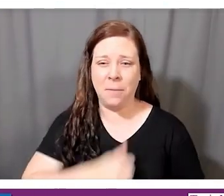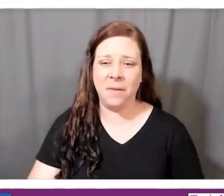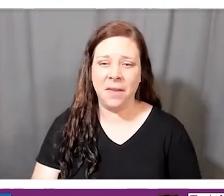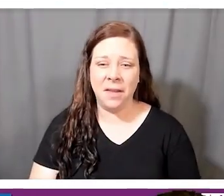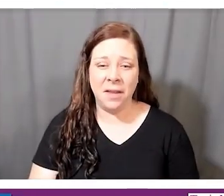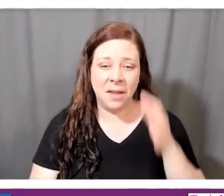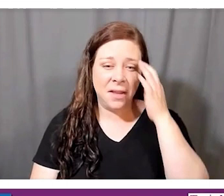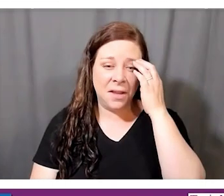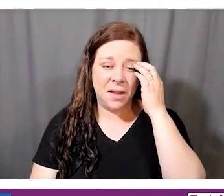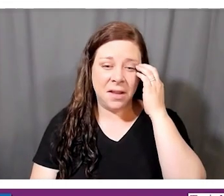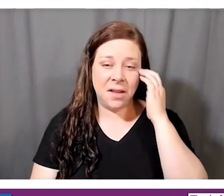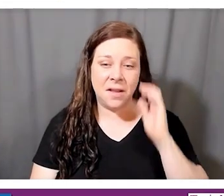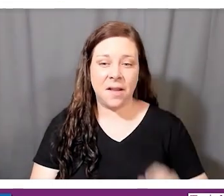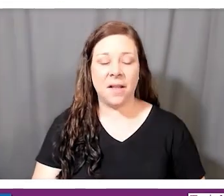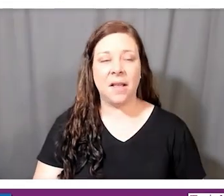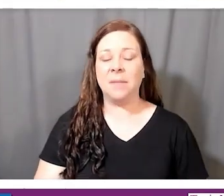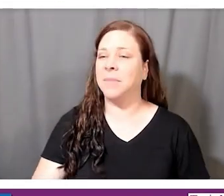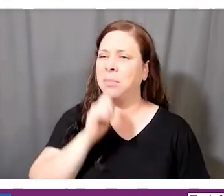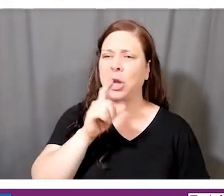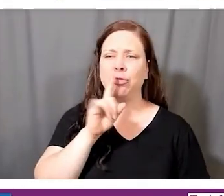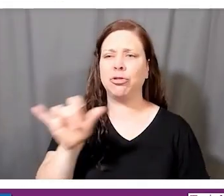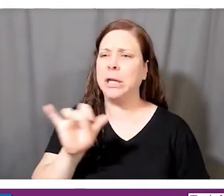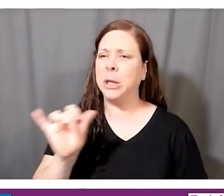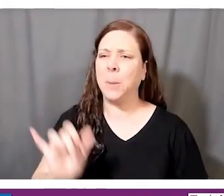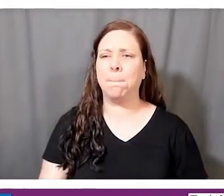Yeah, I'm not really sure either, as far as like